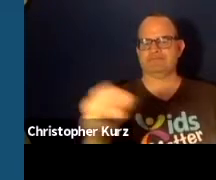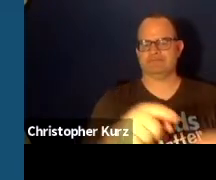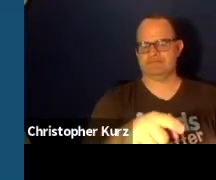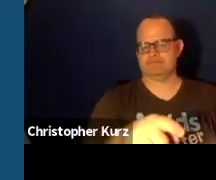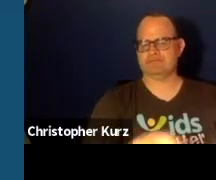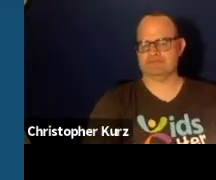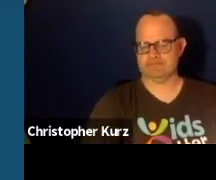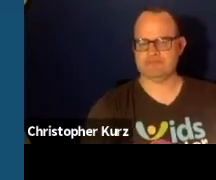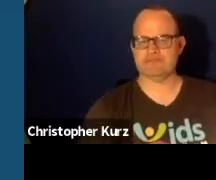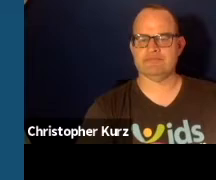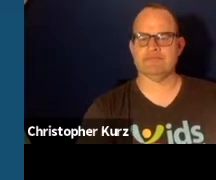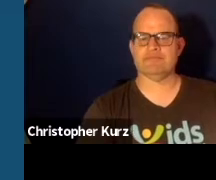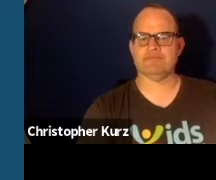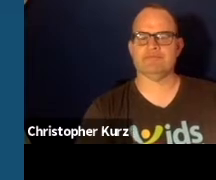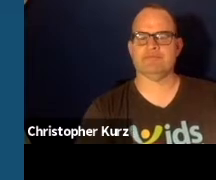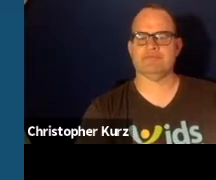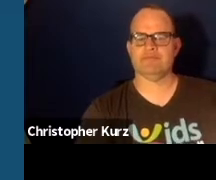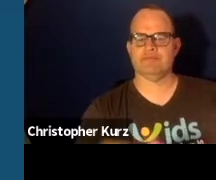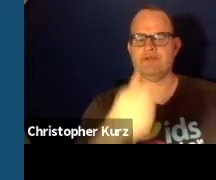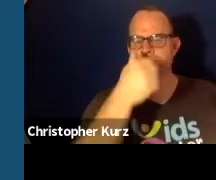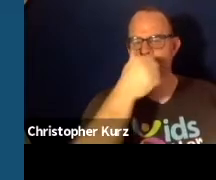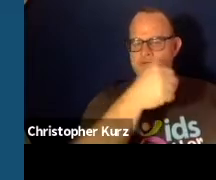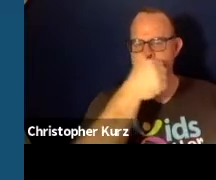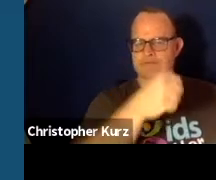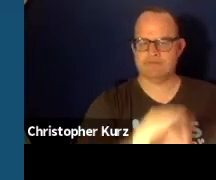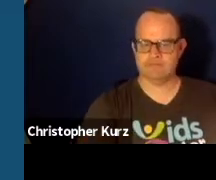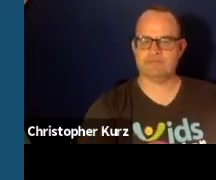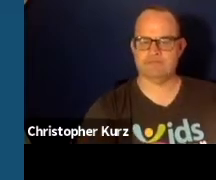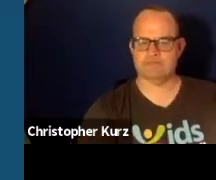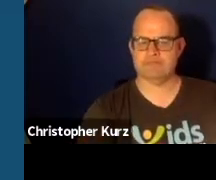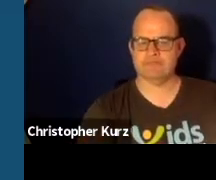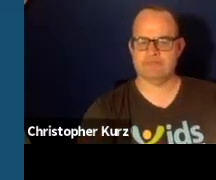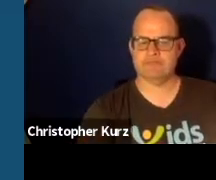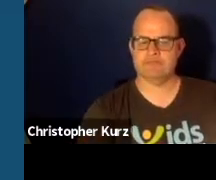to the number 10, and you'll see just a slice of the story